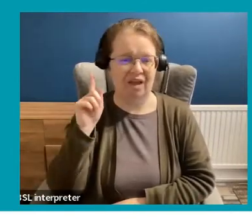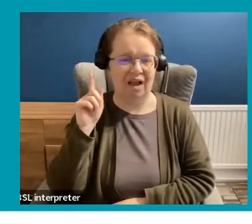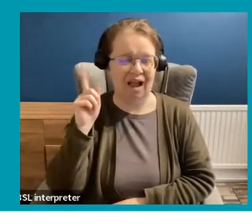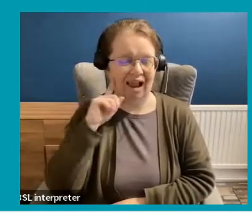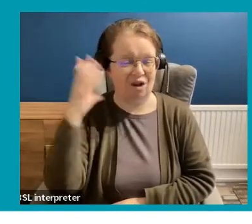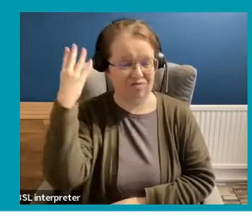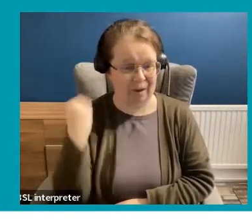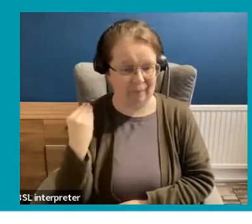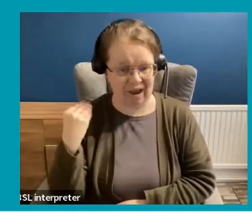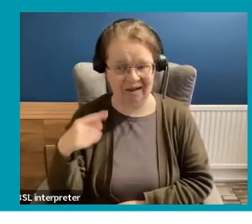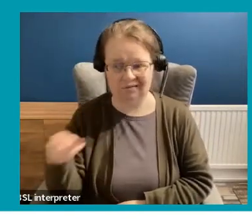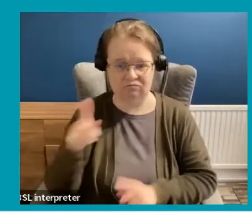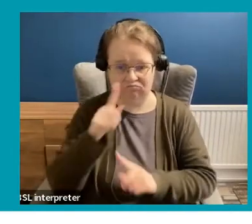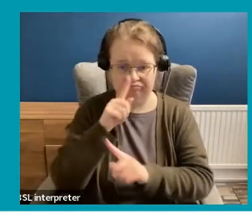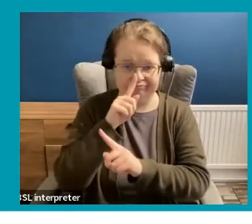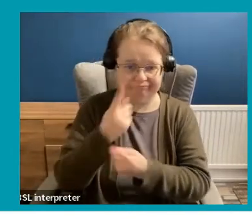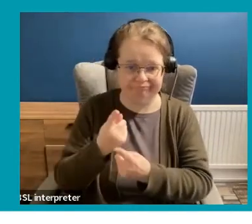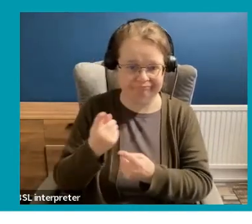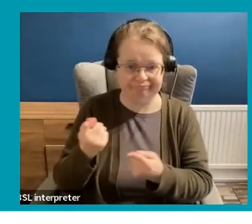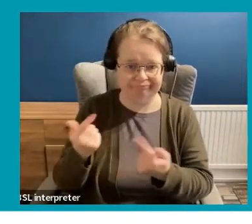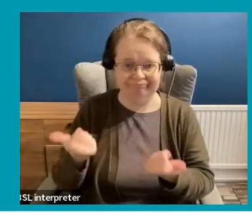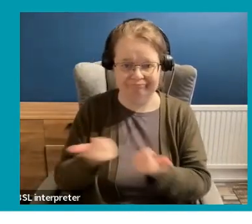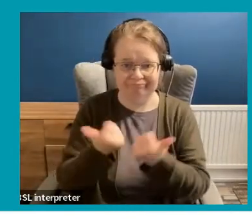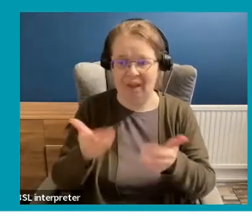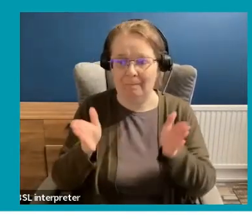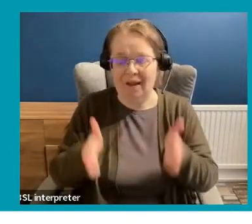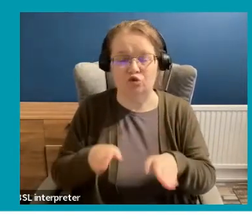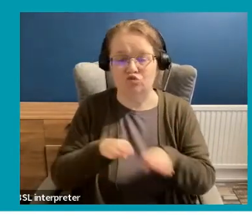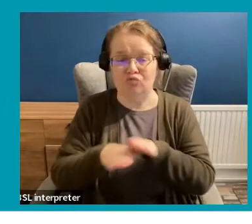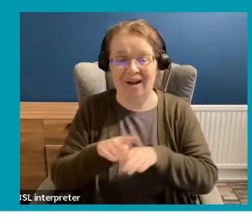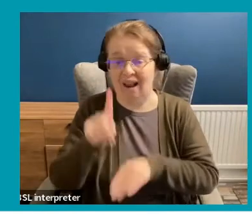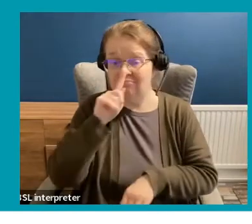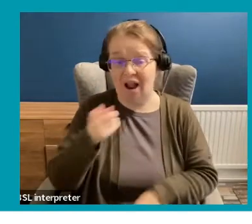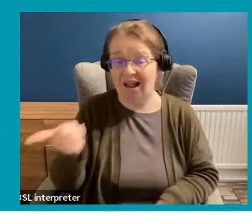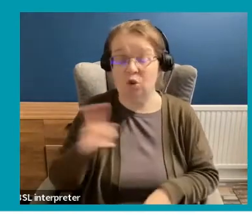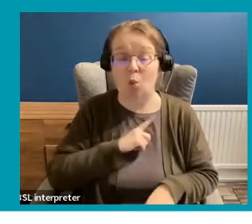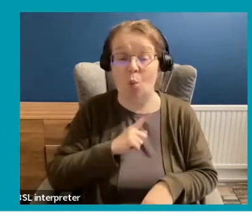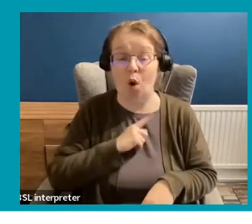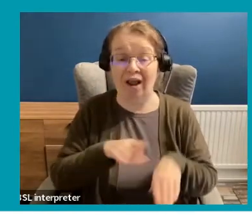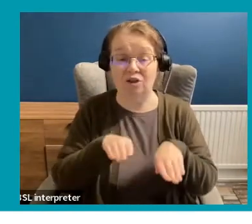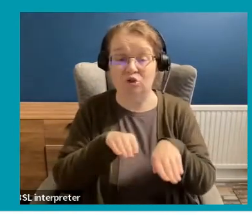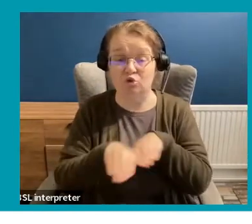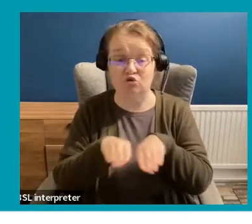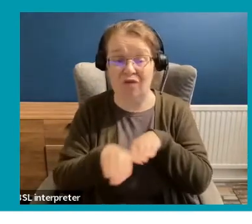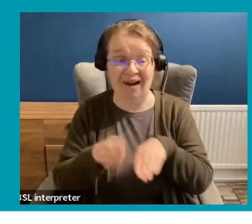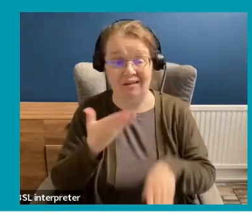wasn't able to complete the mandatory training because that training didn't come up with subtitles